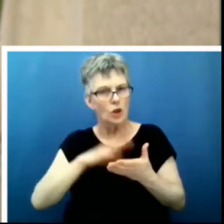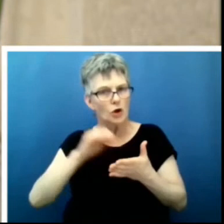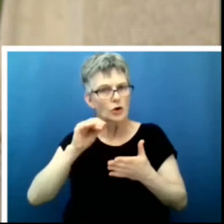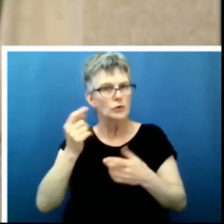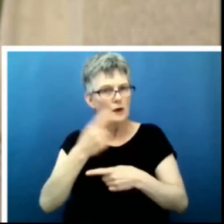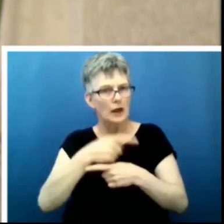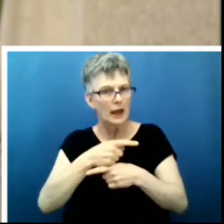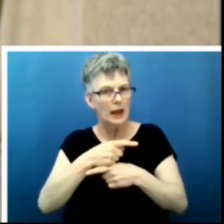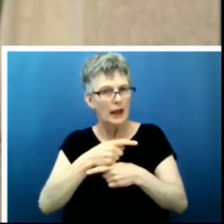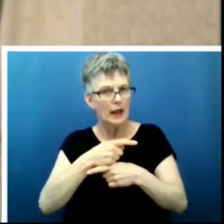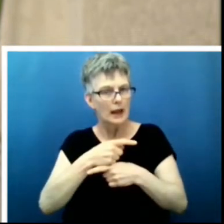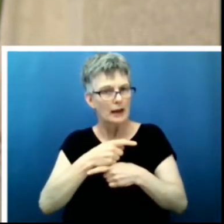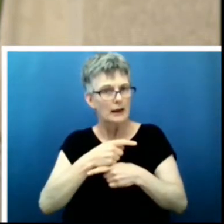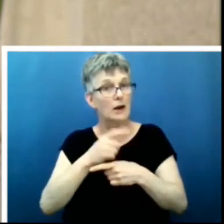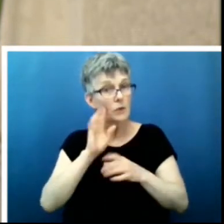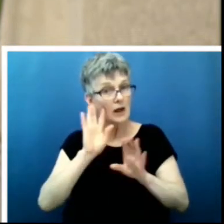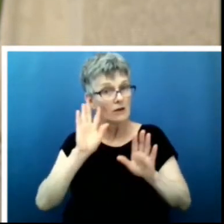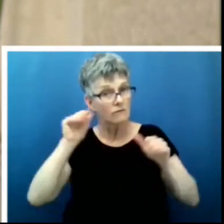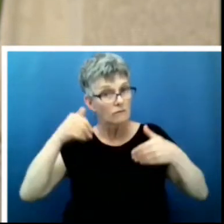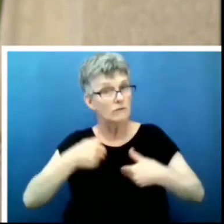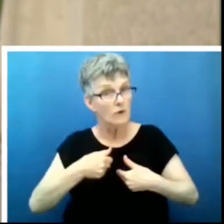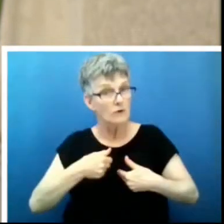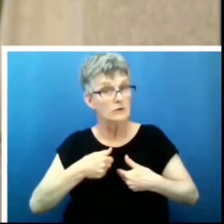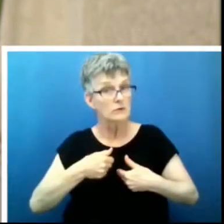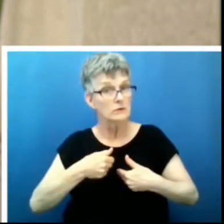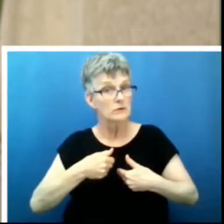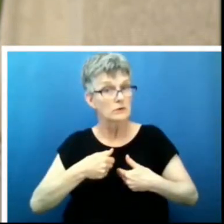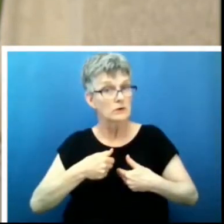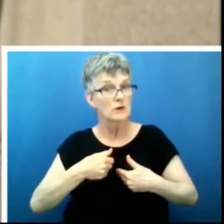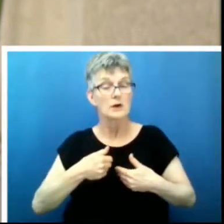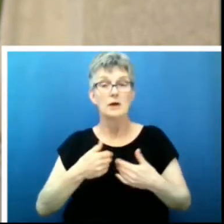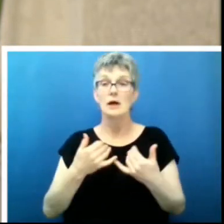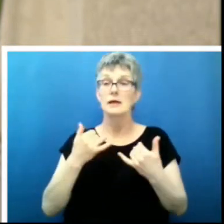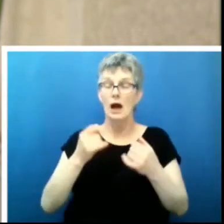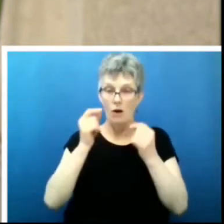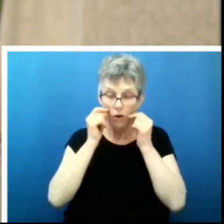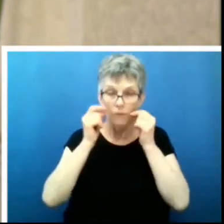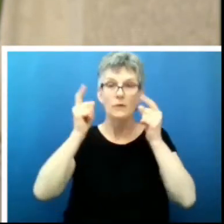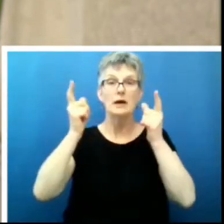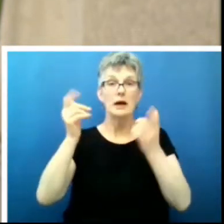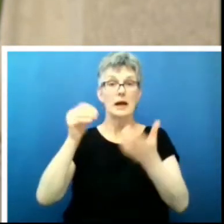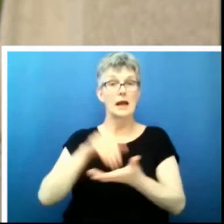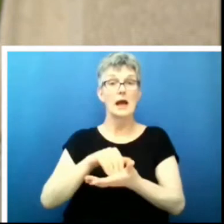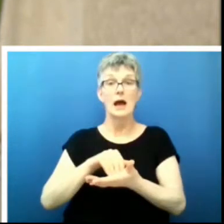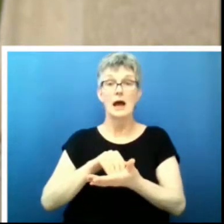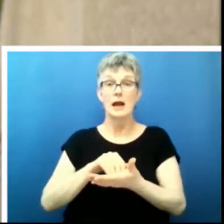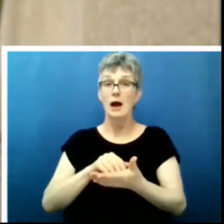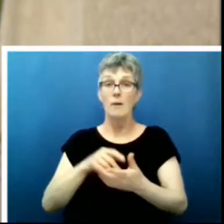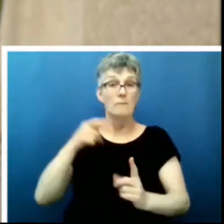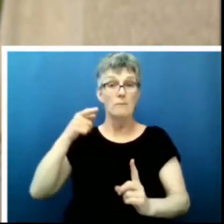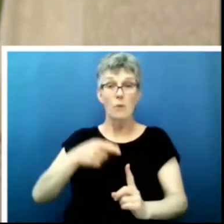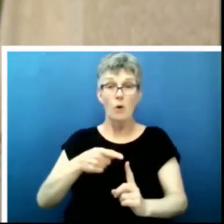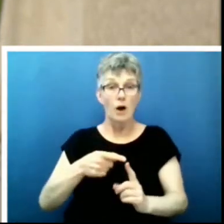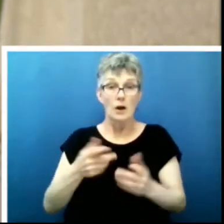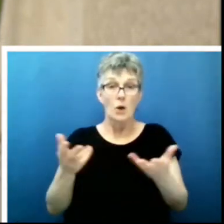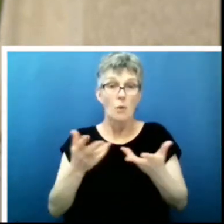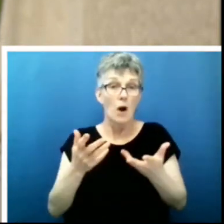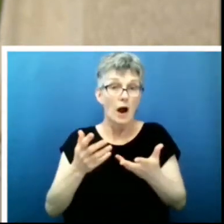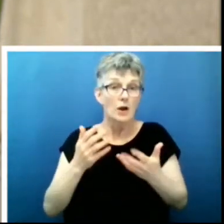Open your eyes and whatever message you got was perfect. And you can take that energy ball not